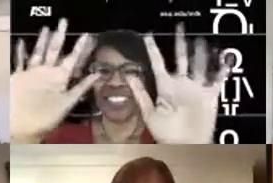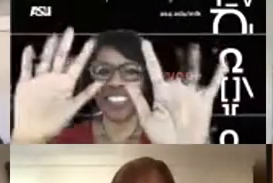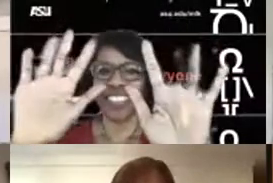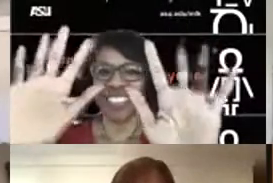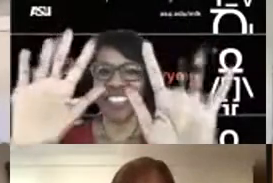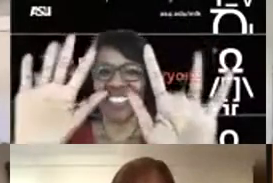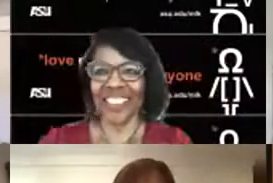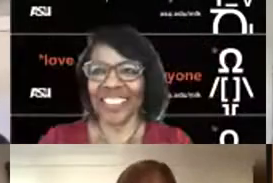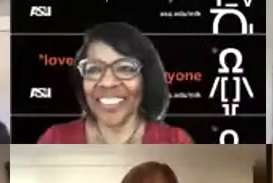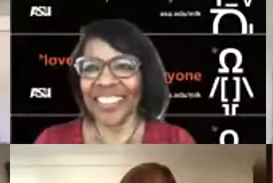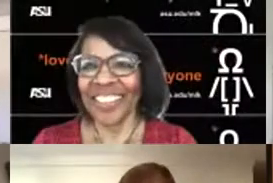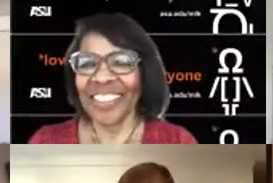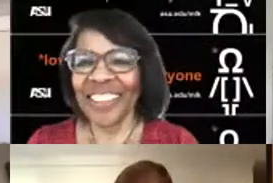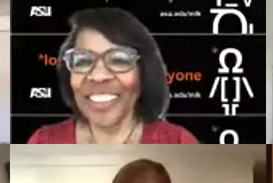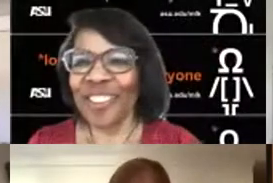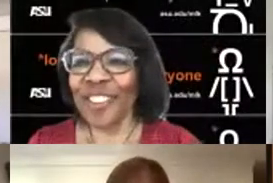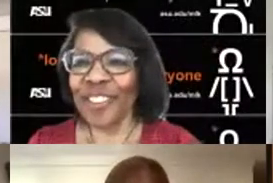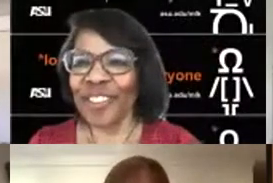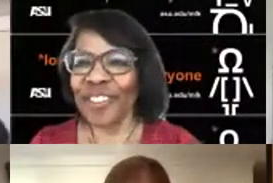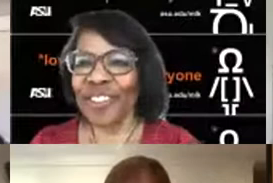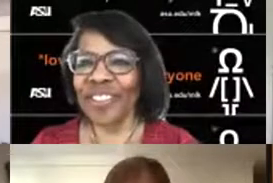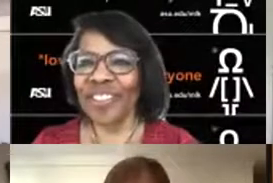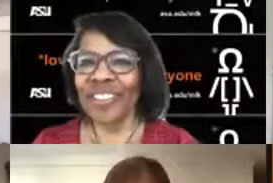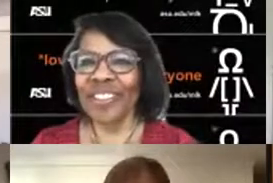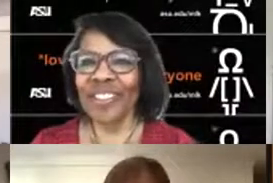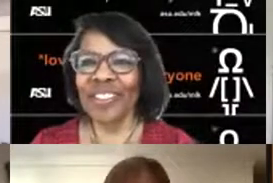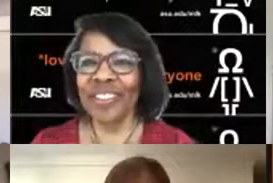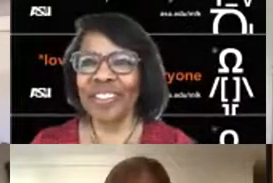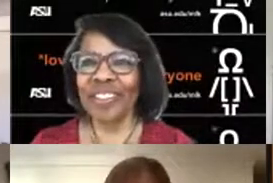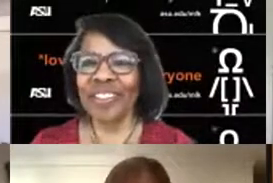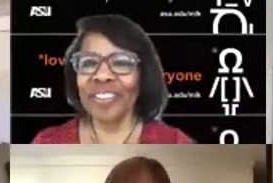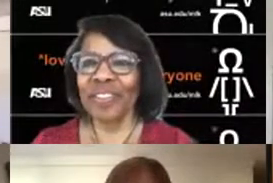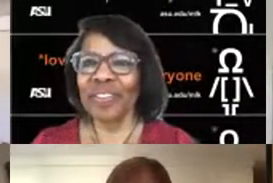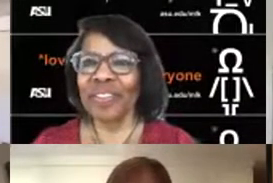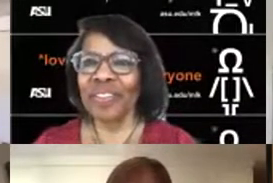those of you who haven't yet jumped in and I hope everybody who's come in today, will in some manner or fashion.